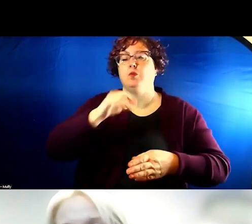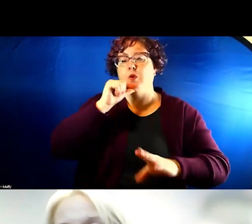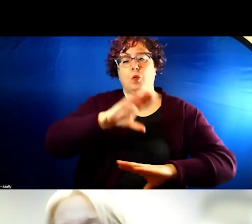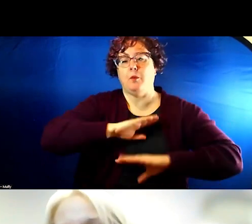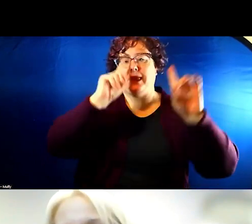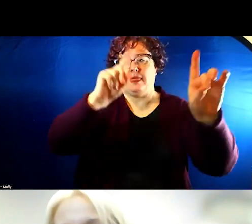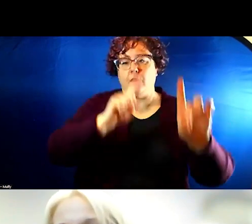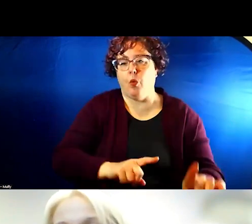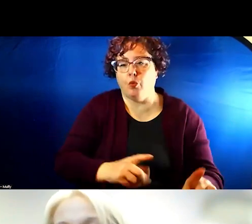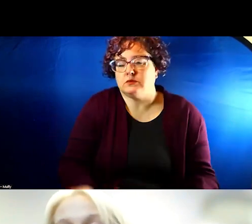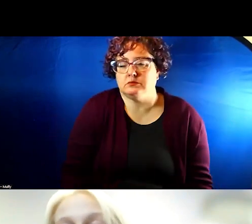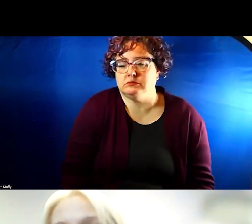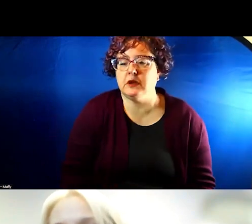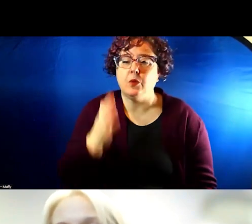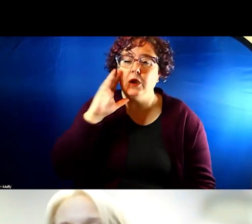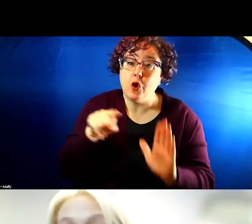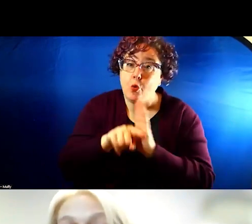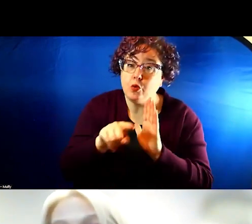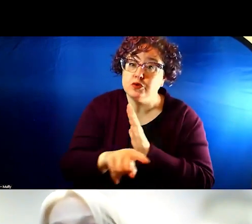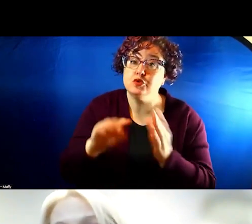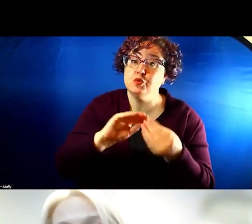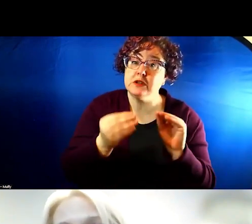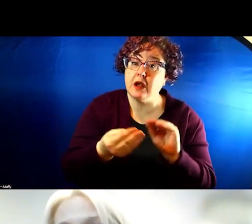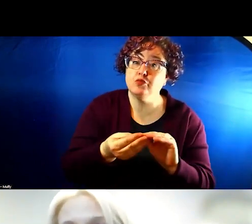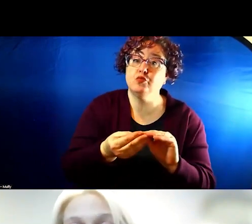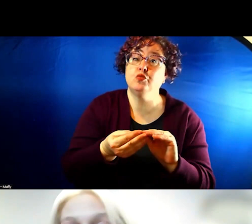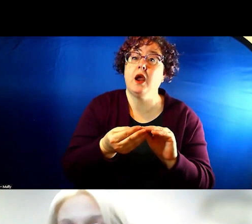WE KNOW THAT THE AGE OF PEOPLE WHO ARE COMMITTING SUICIDE